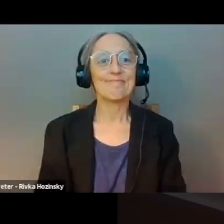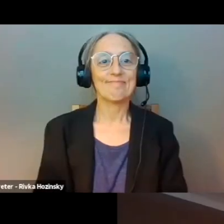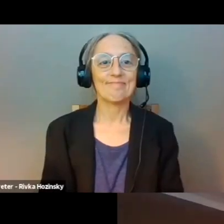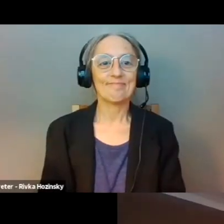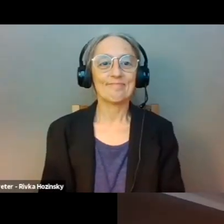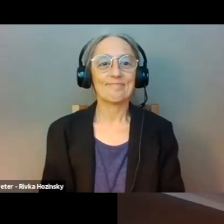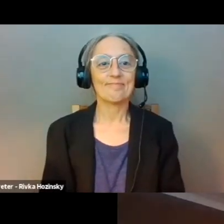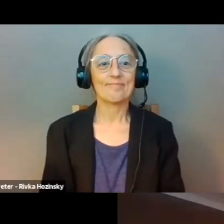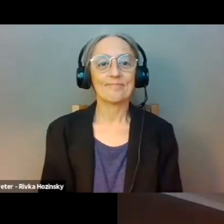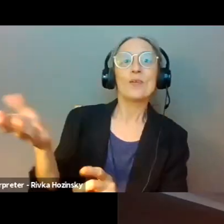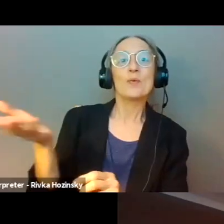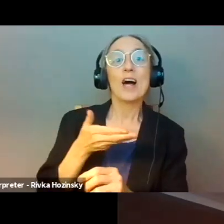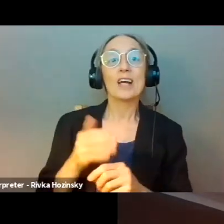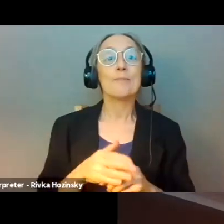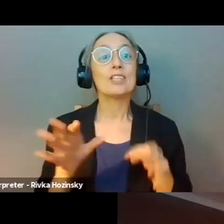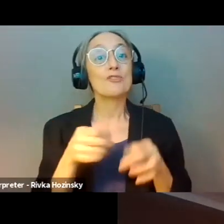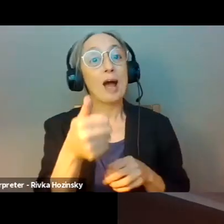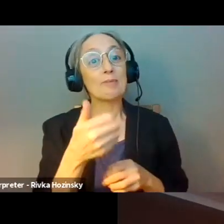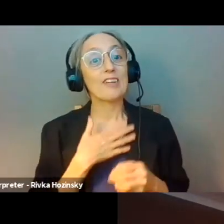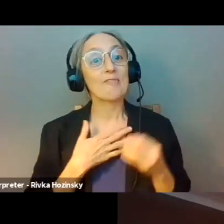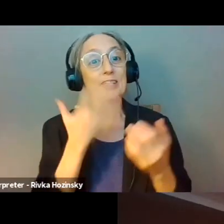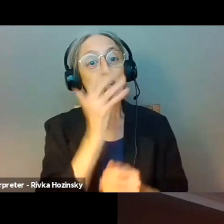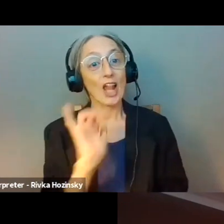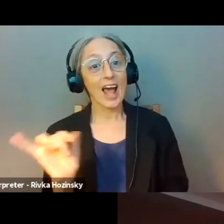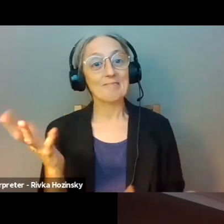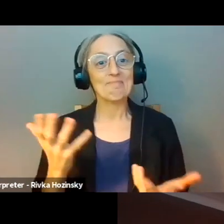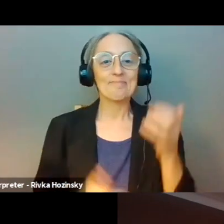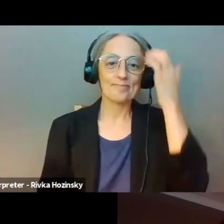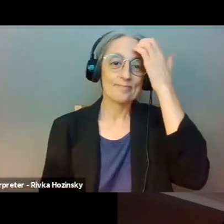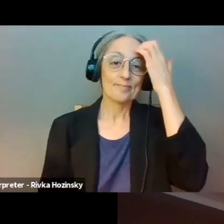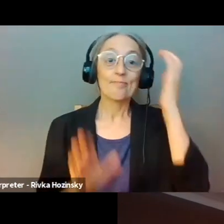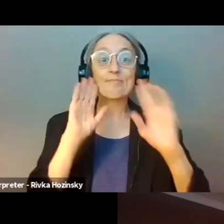[Brittany] Hillary, Welcome. I'll have you describe yourself. Hi, everyone. My name is Hillary Pearson.